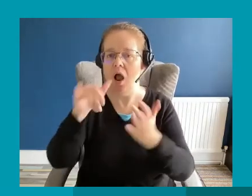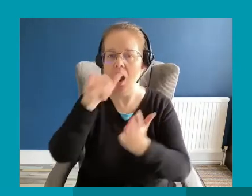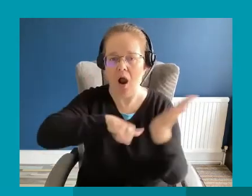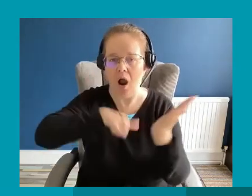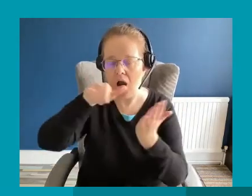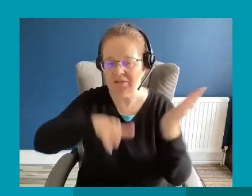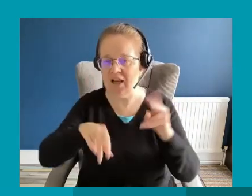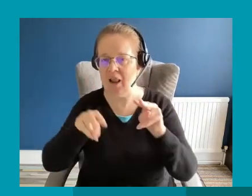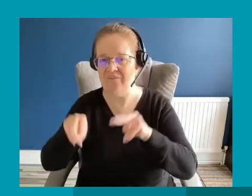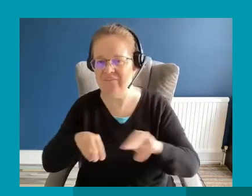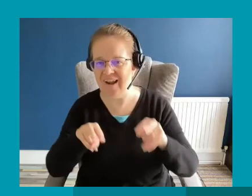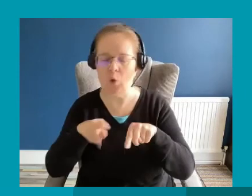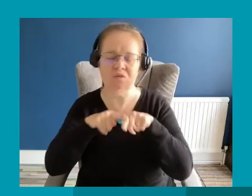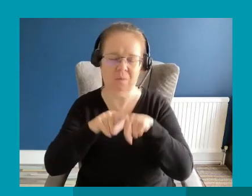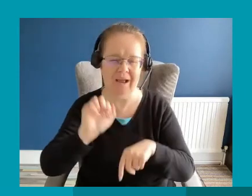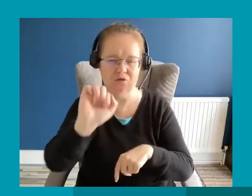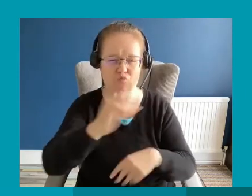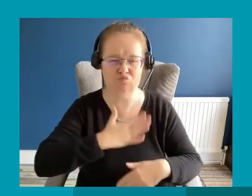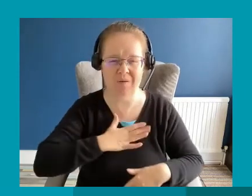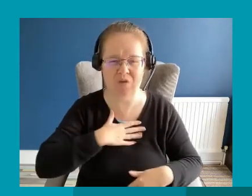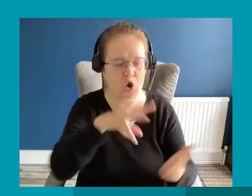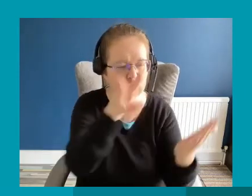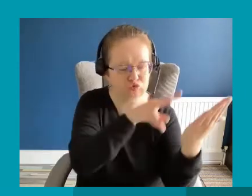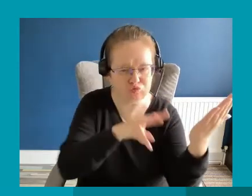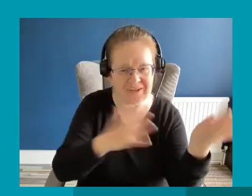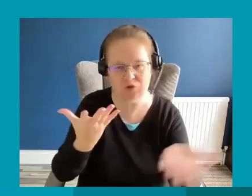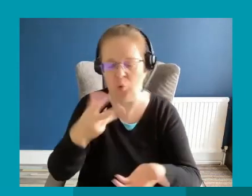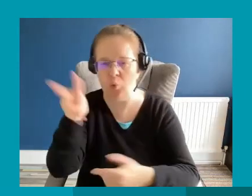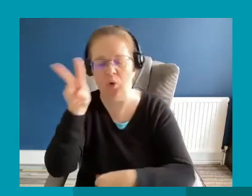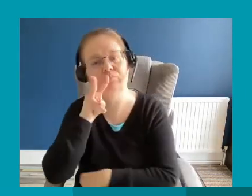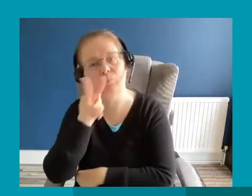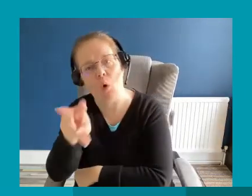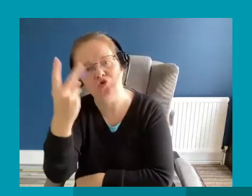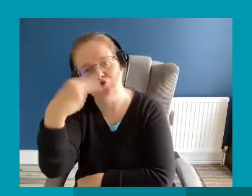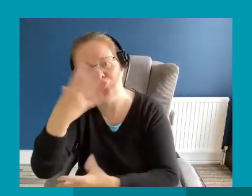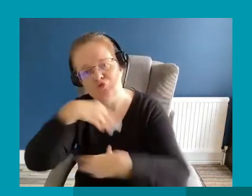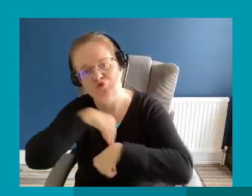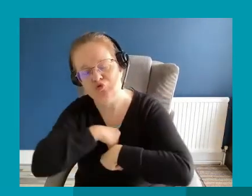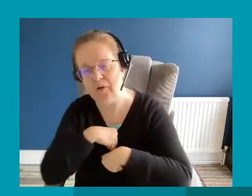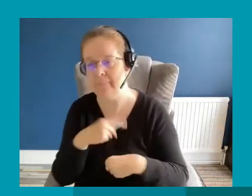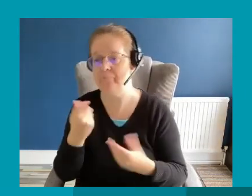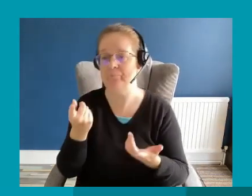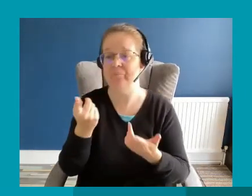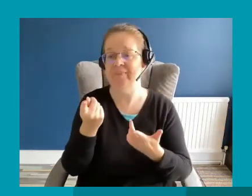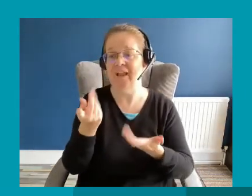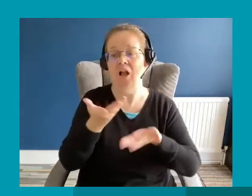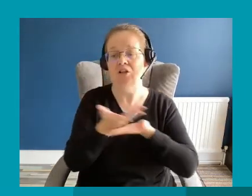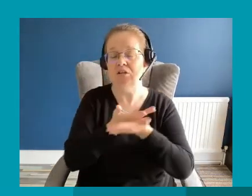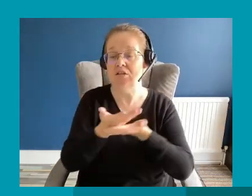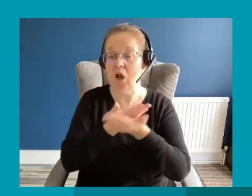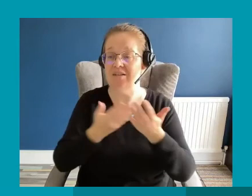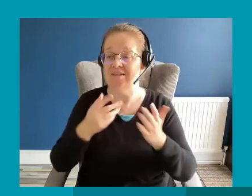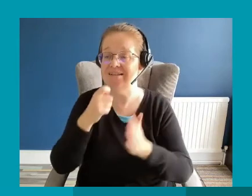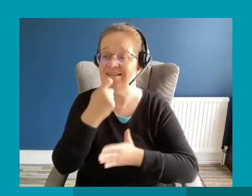UM, discussing disability, there is lots and lots of stuff on the hive. Please take a look.